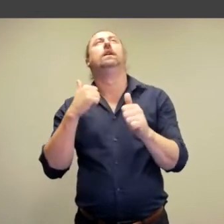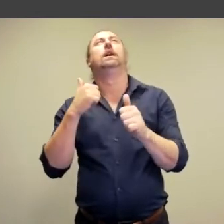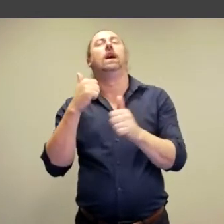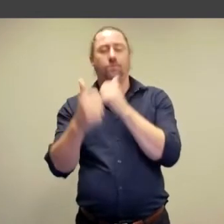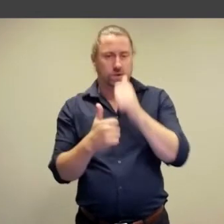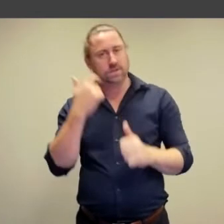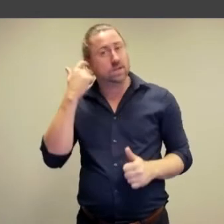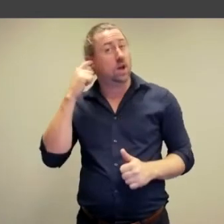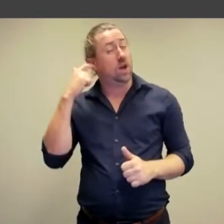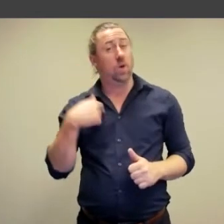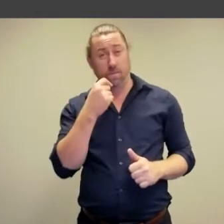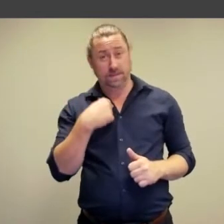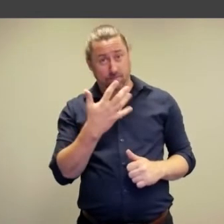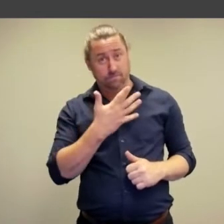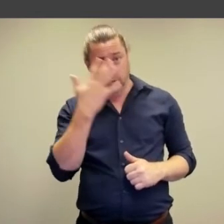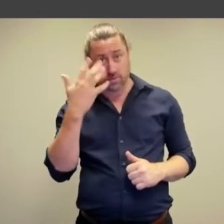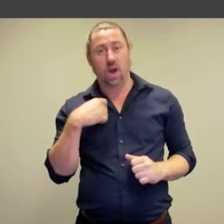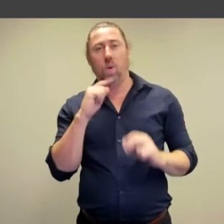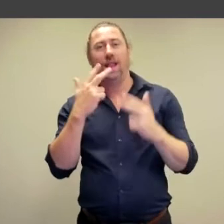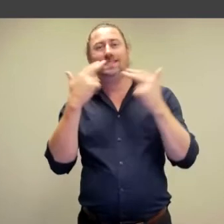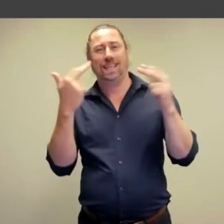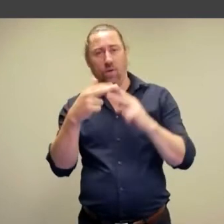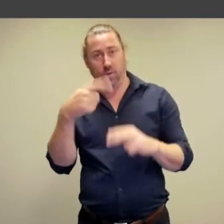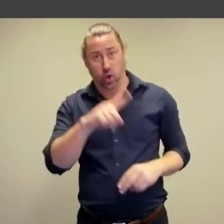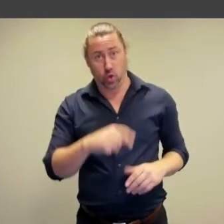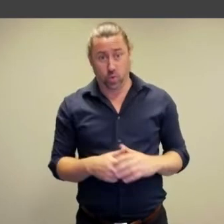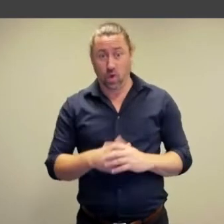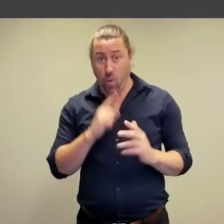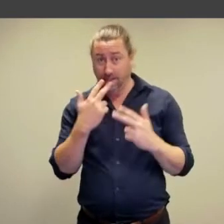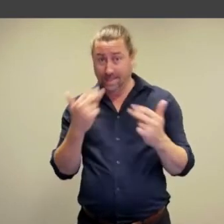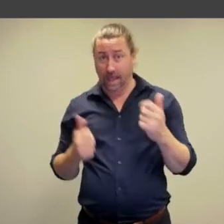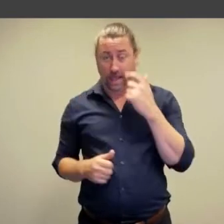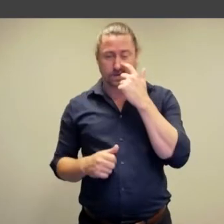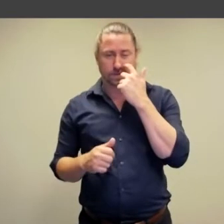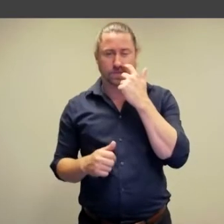embarrassing and sing for you all.